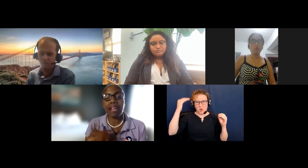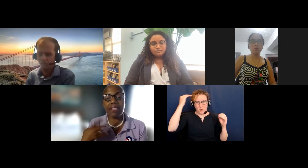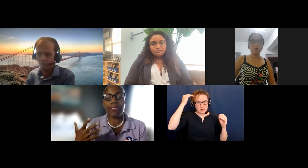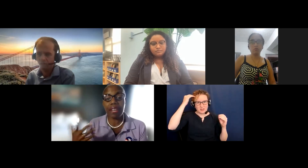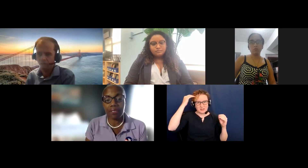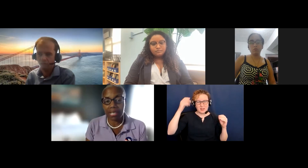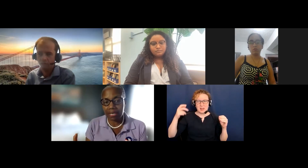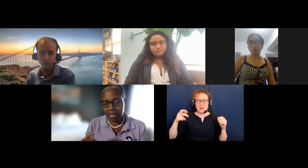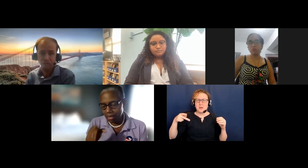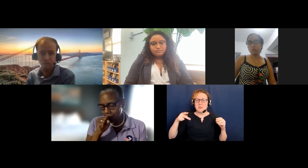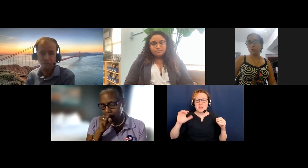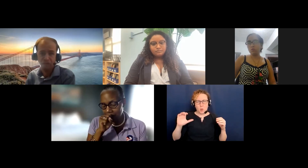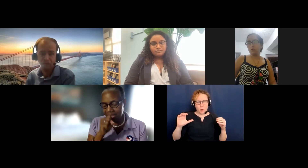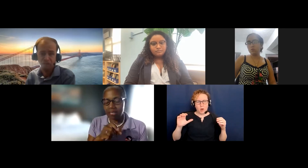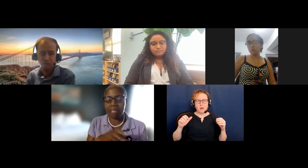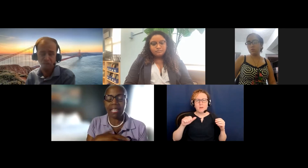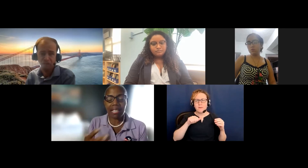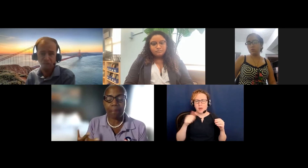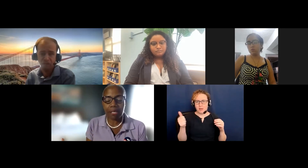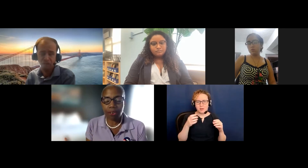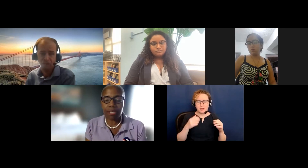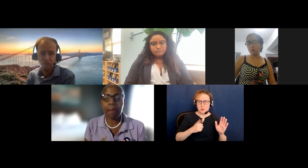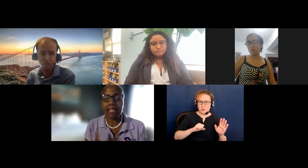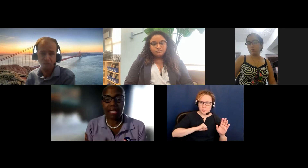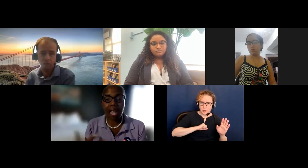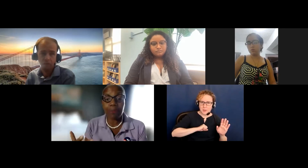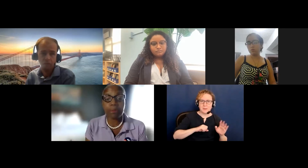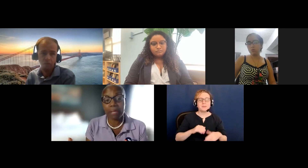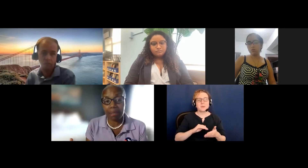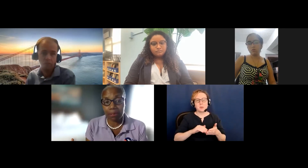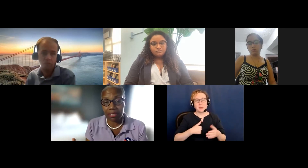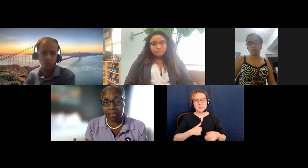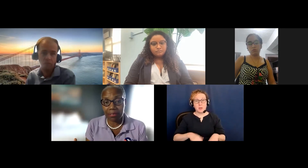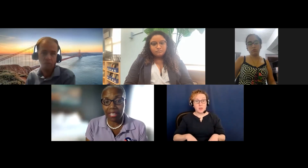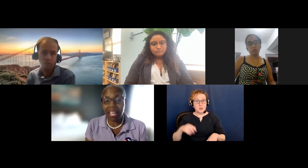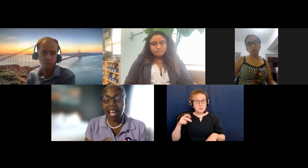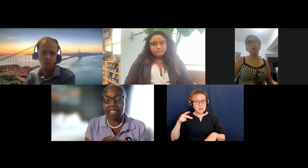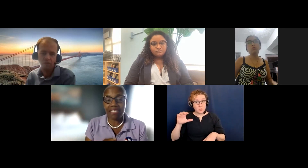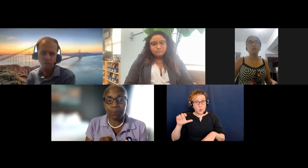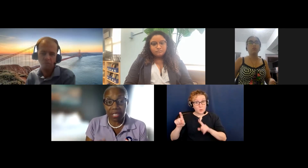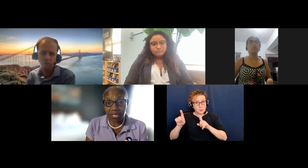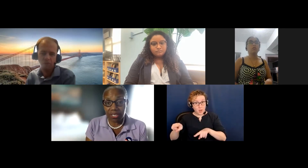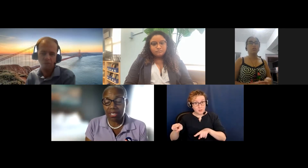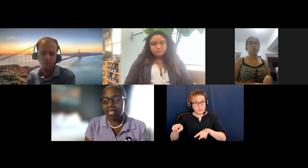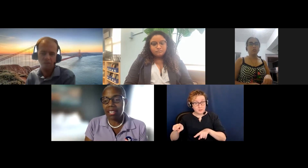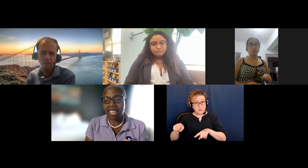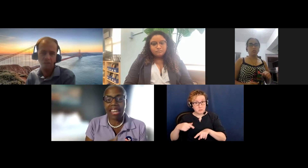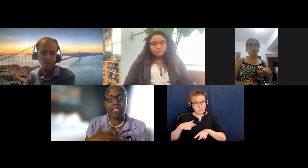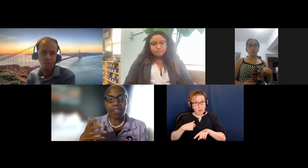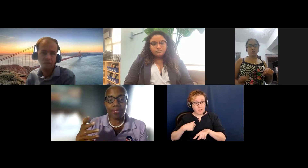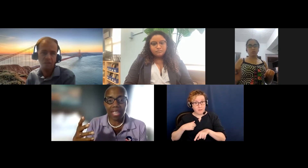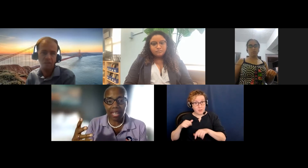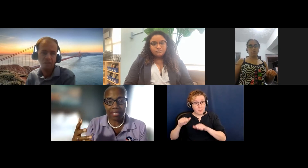other areas like the Peace Corps Response that I would be able to do. I wished I had known that